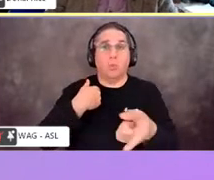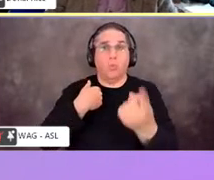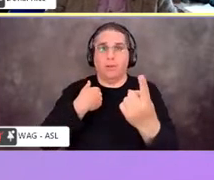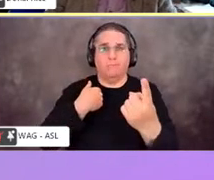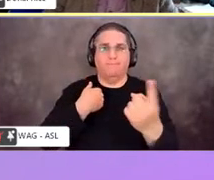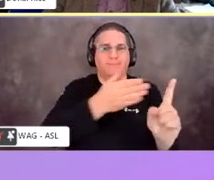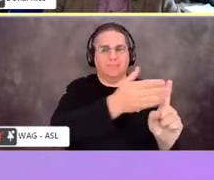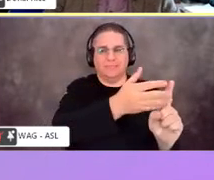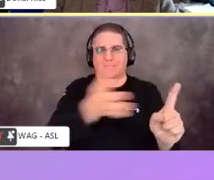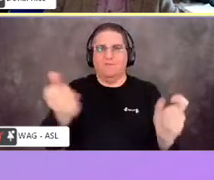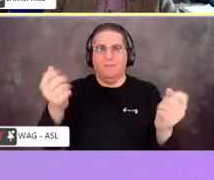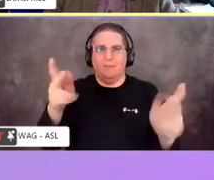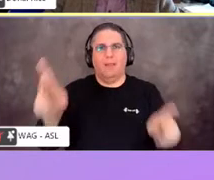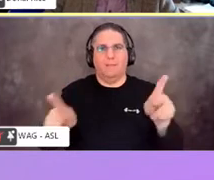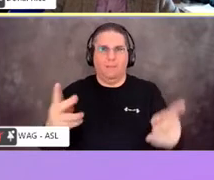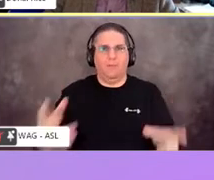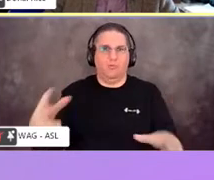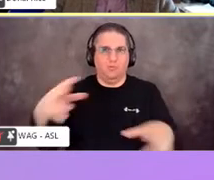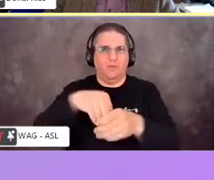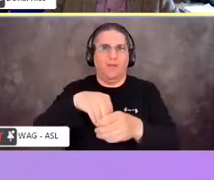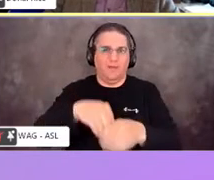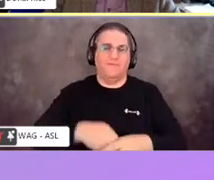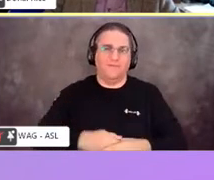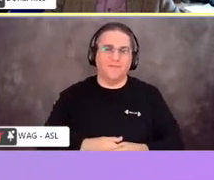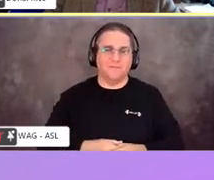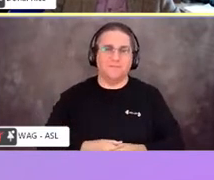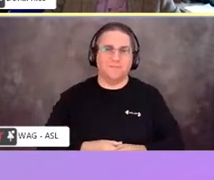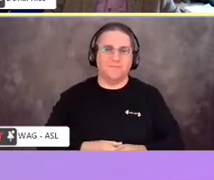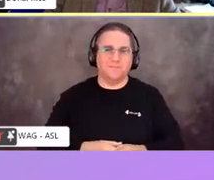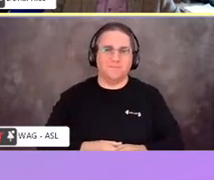just beginning to understand how web